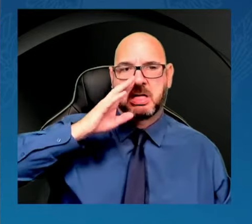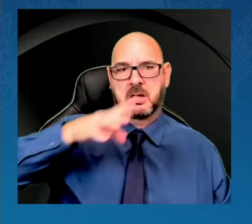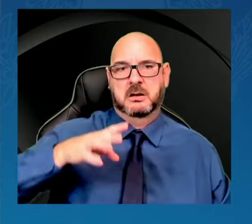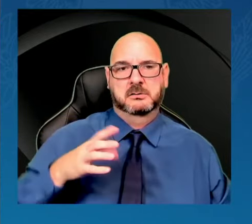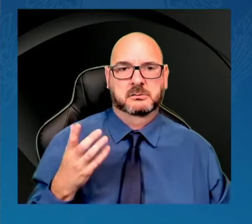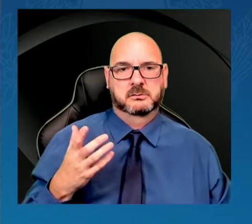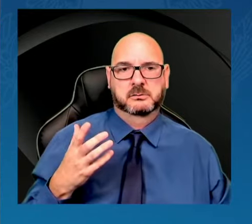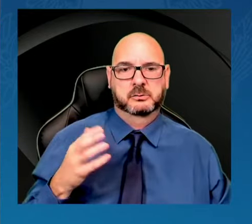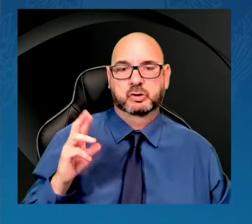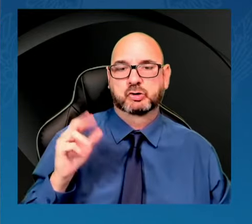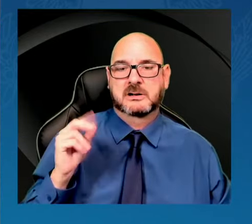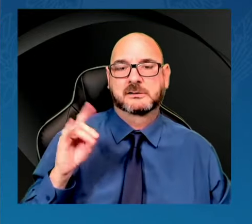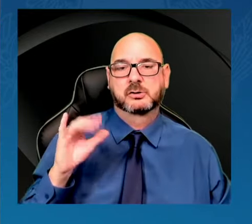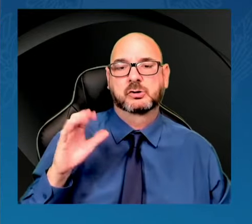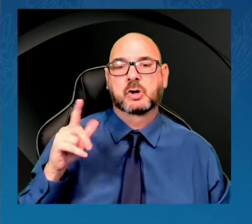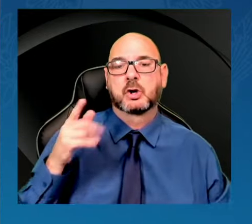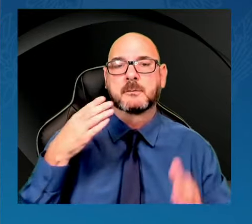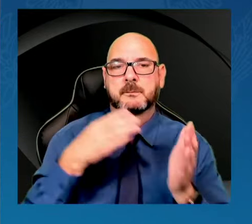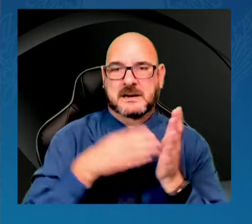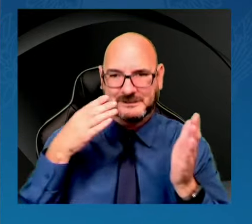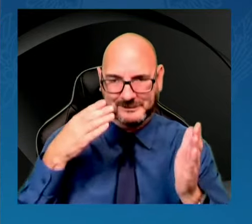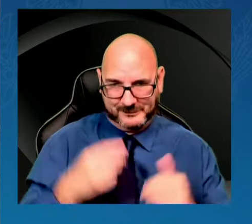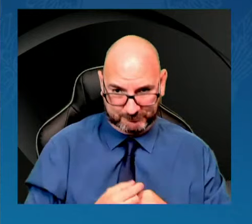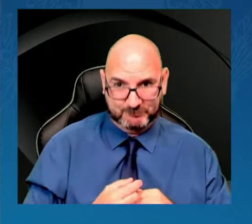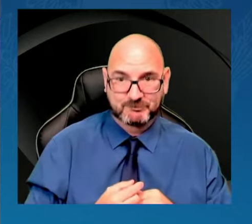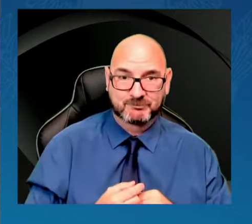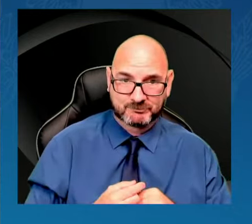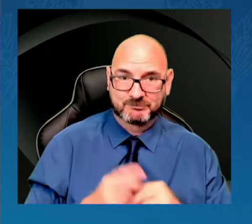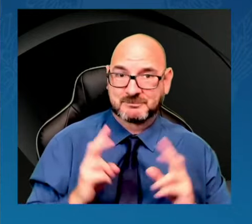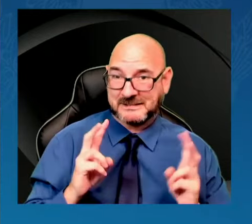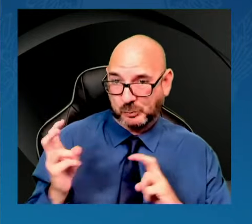But it is also, for all of these groups of women, a --